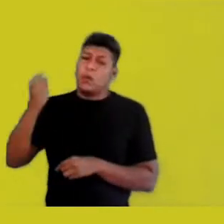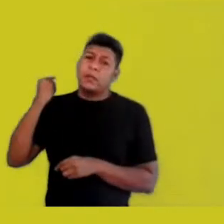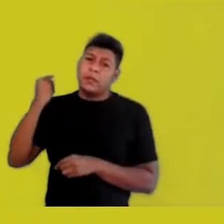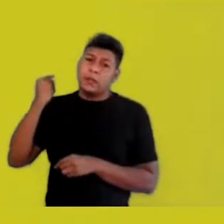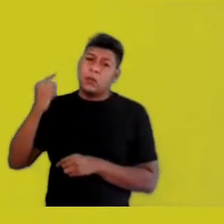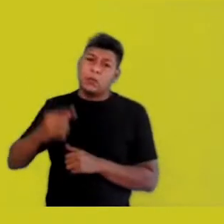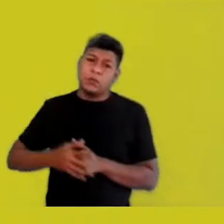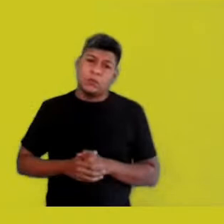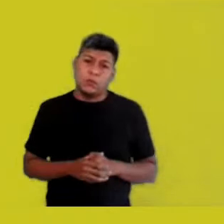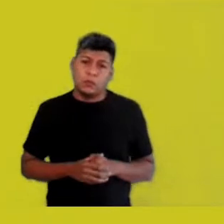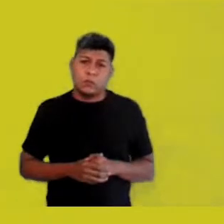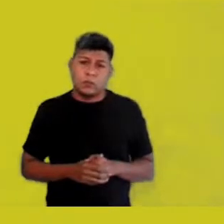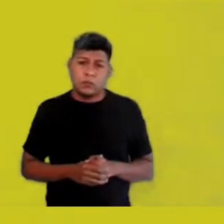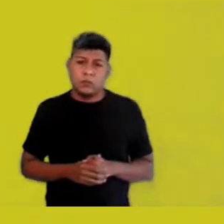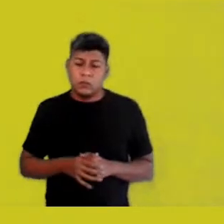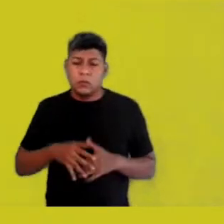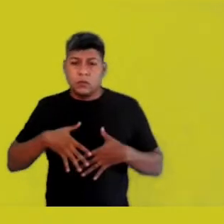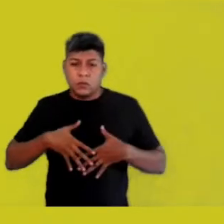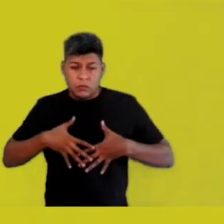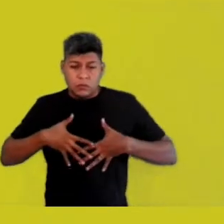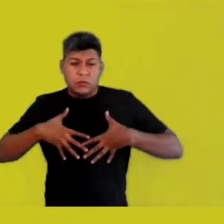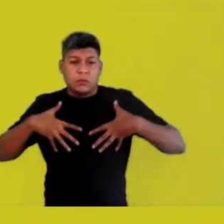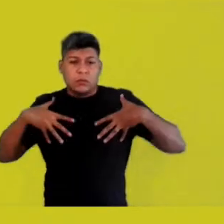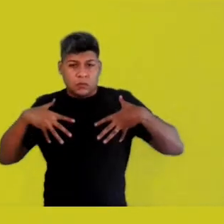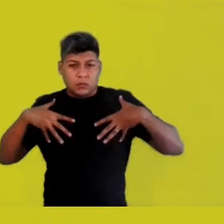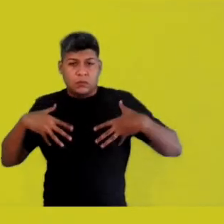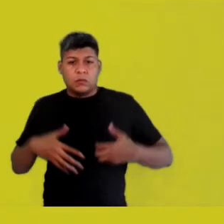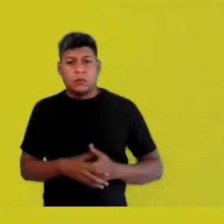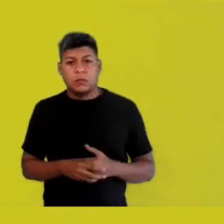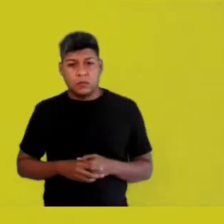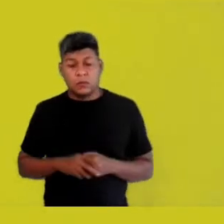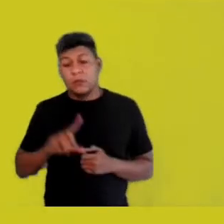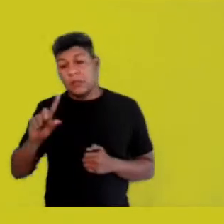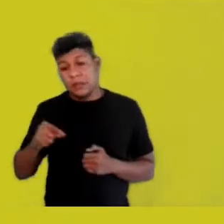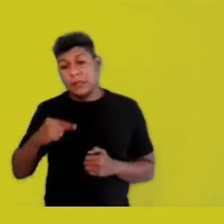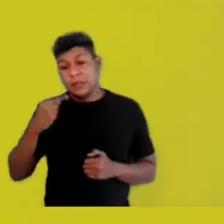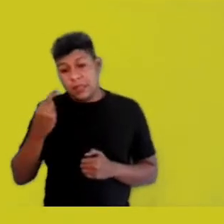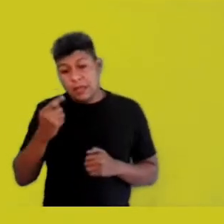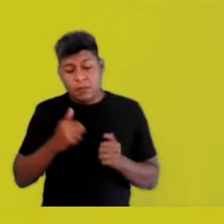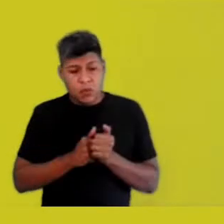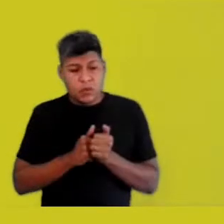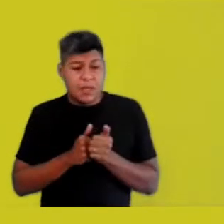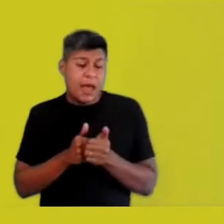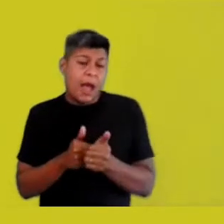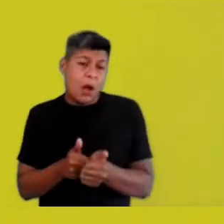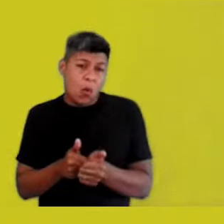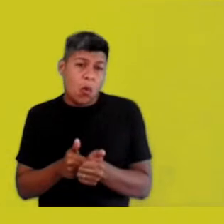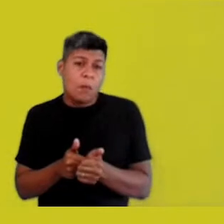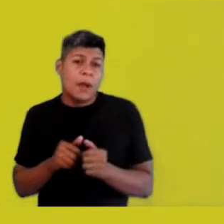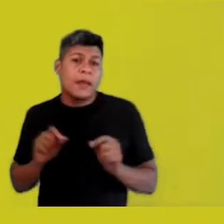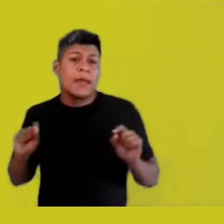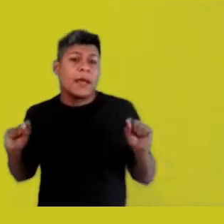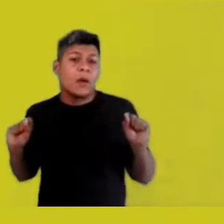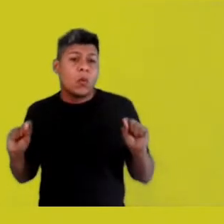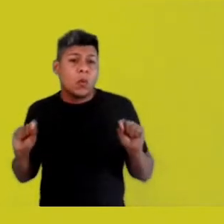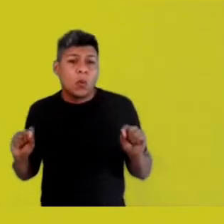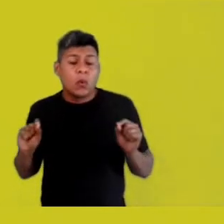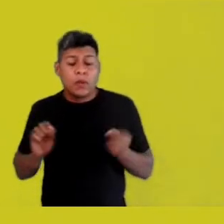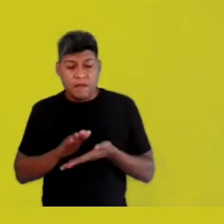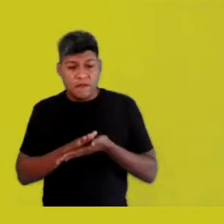which honored me deeply, and then I was able to follow the voyages